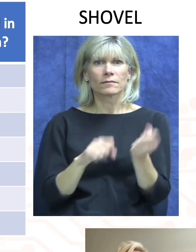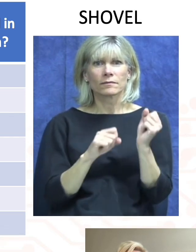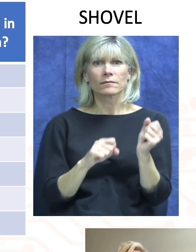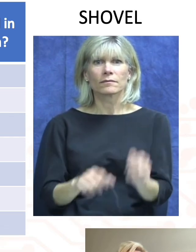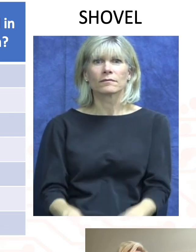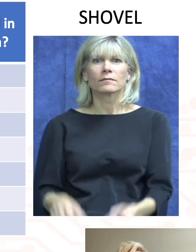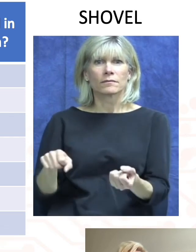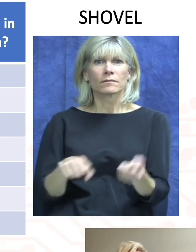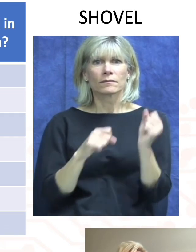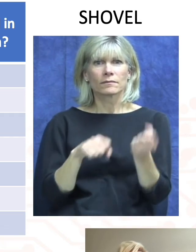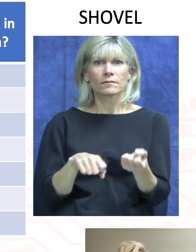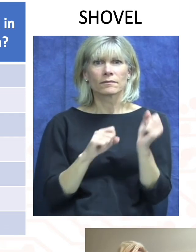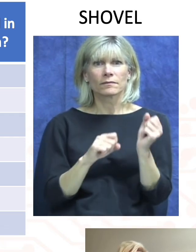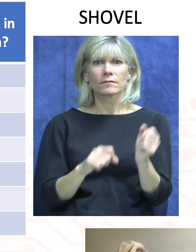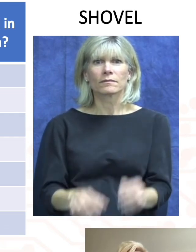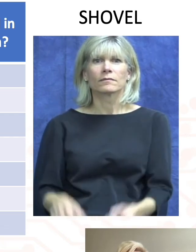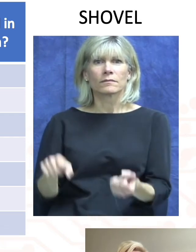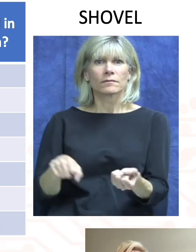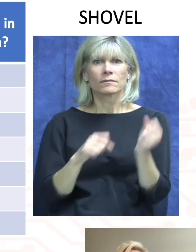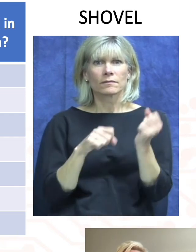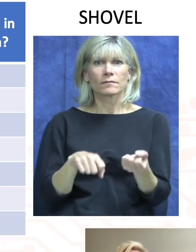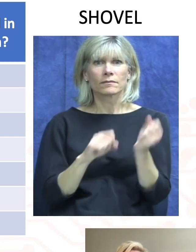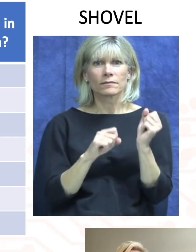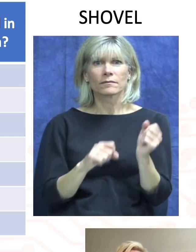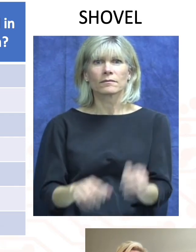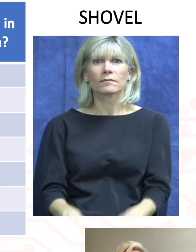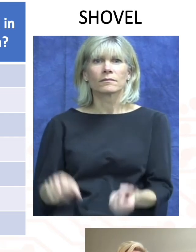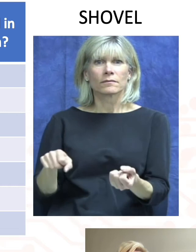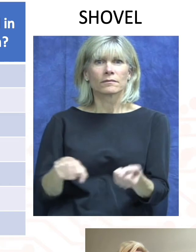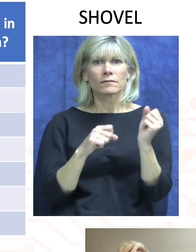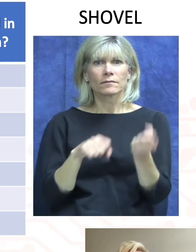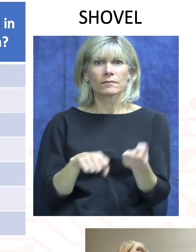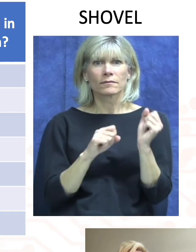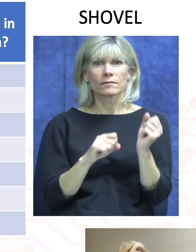But features such as is "a tool" or is "made of metal",